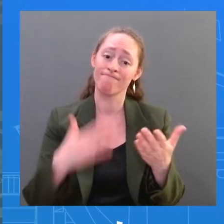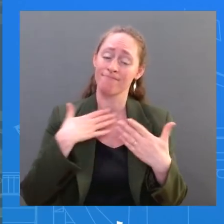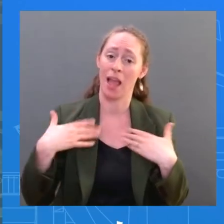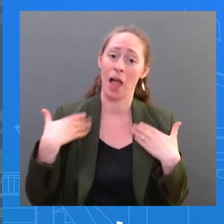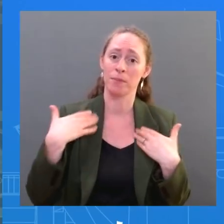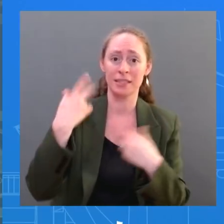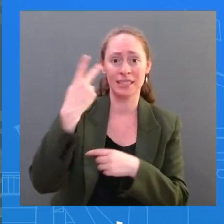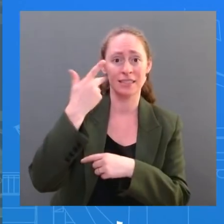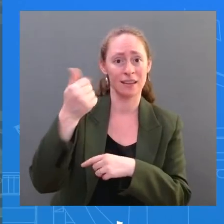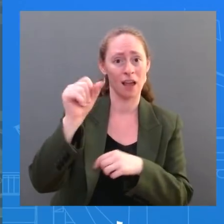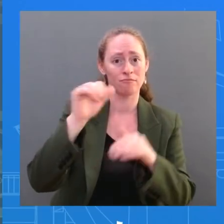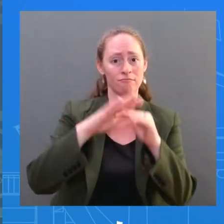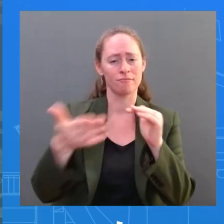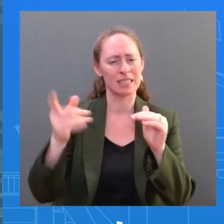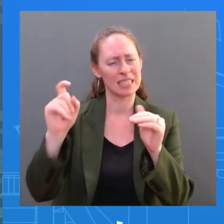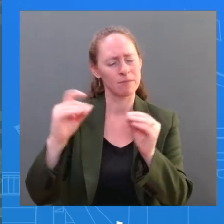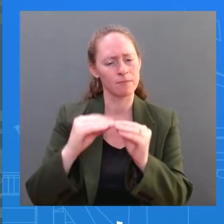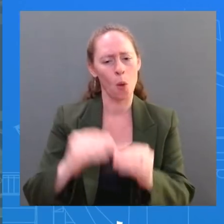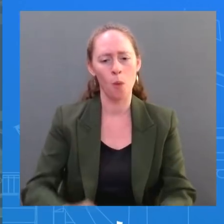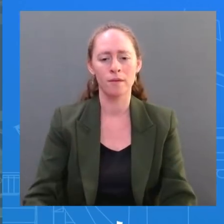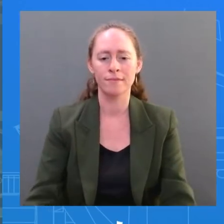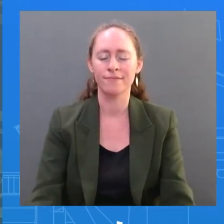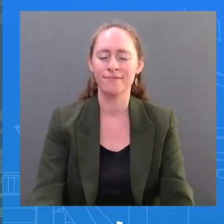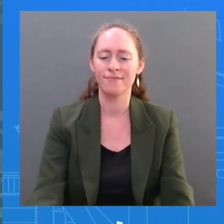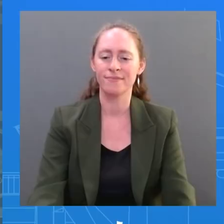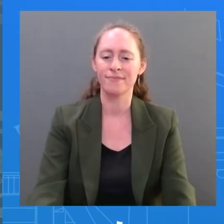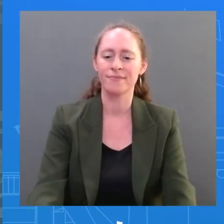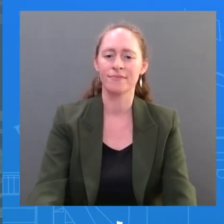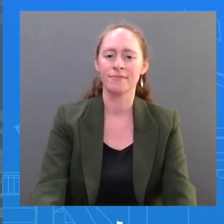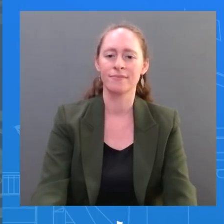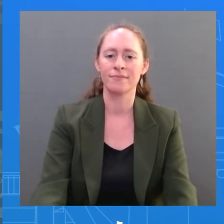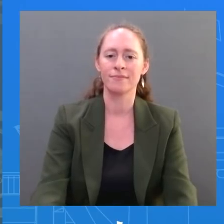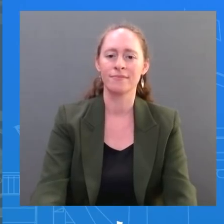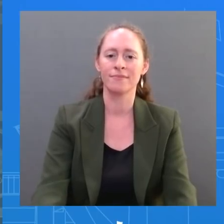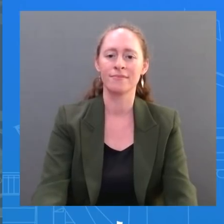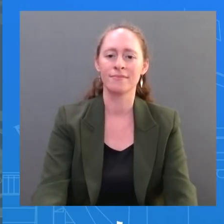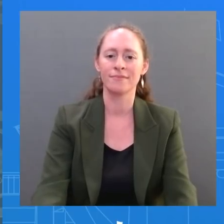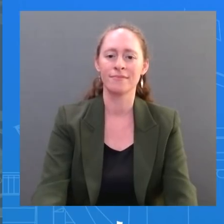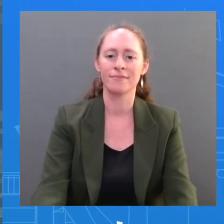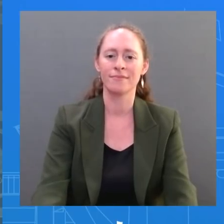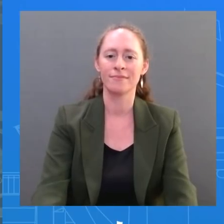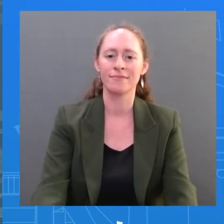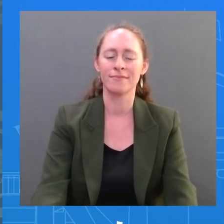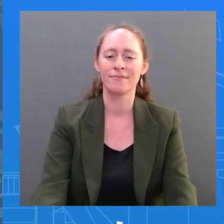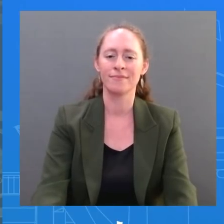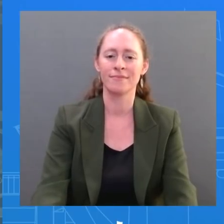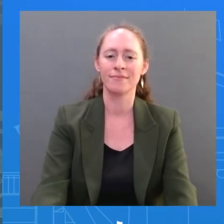The Press: Karine -- Ms. Jean-Pierre: Hold on, I -- go ahead, Phil. I haven't seen you in a while. The Press: Thank you, Karine.